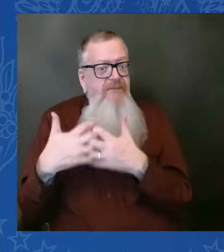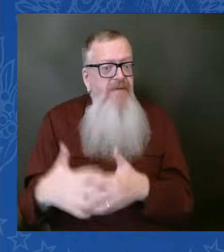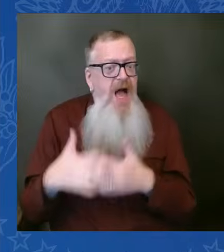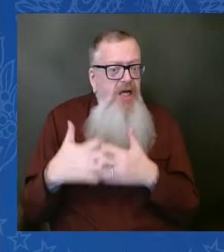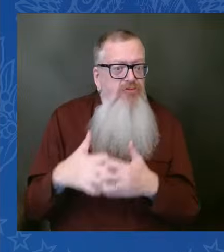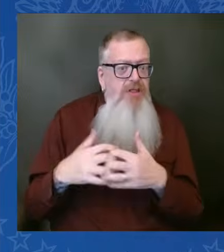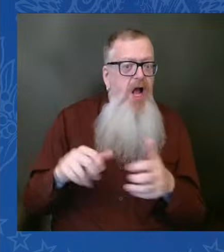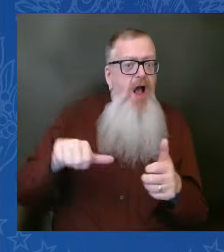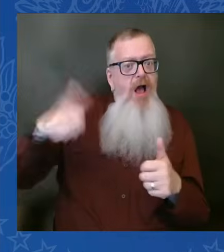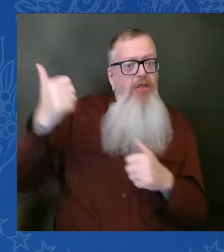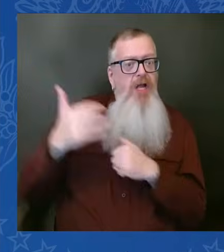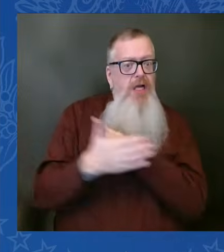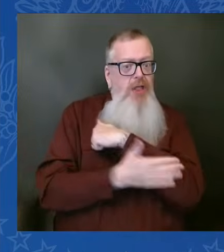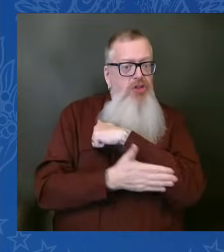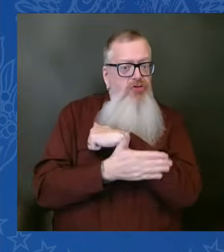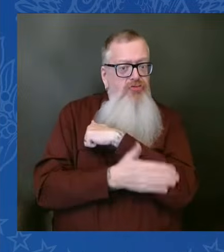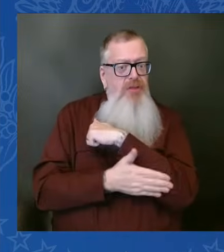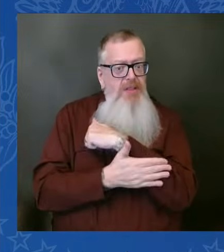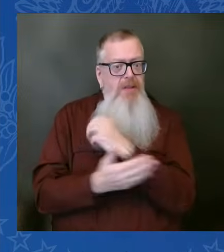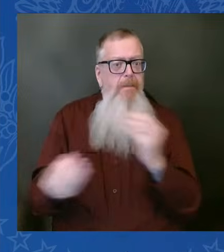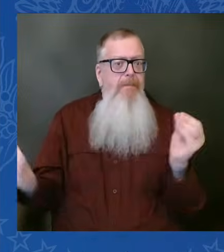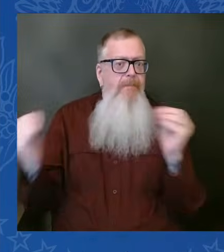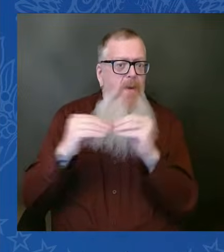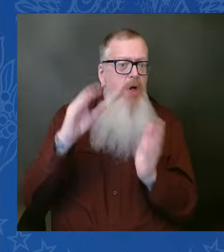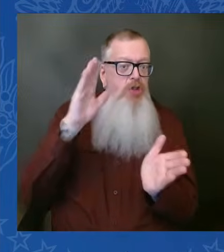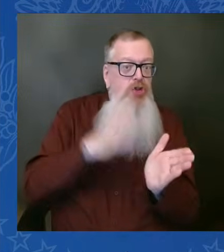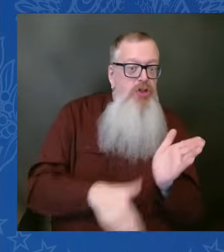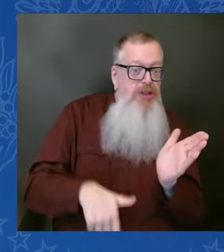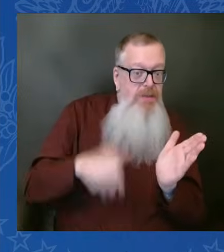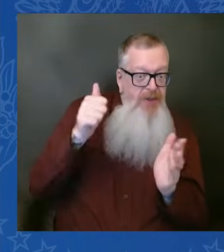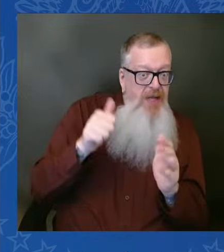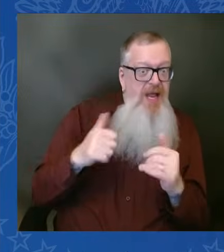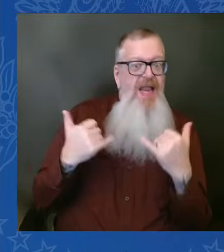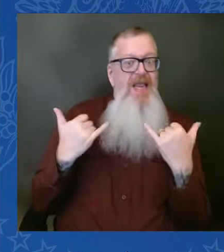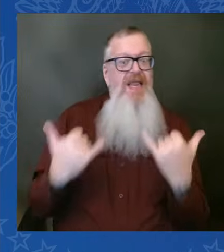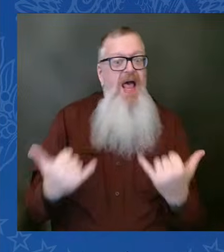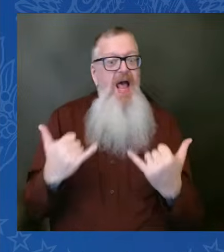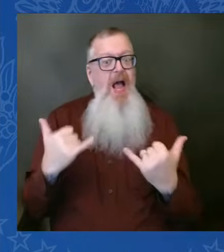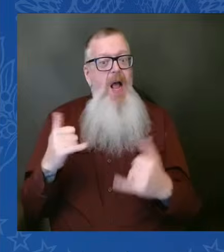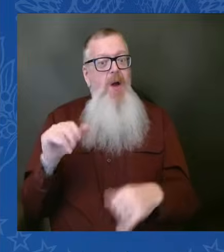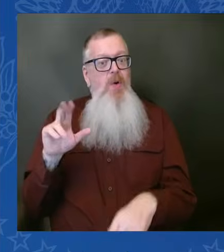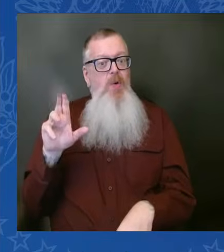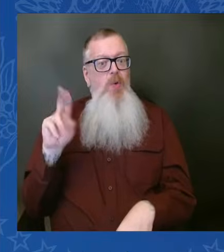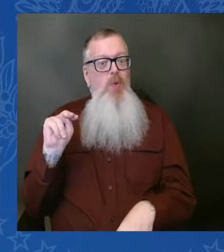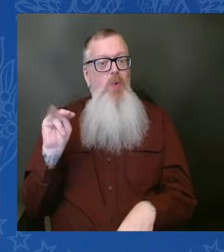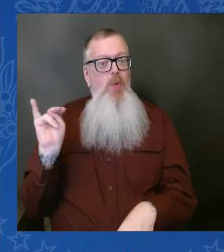Destroying unions while imposing costs on -- on those products made in America.